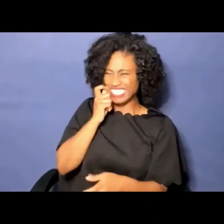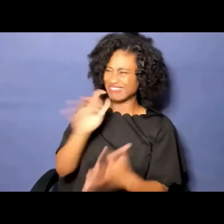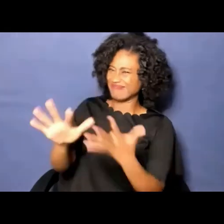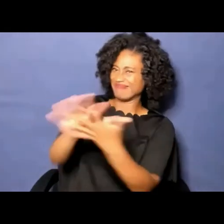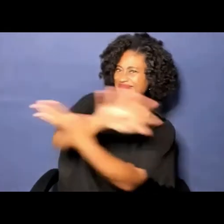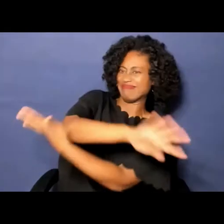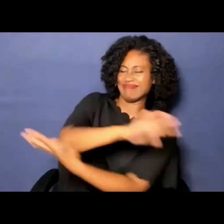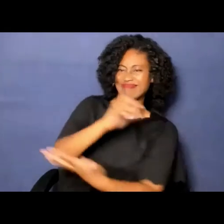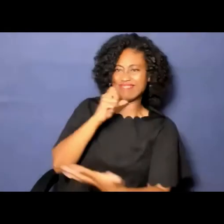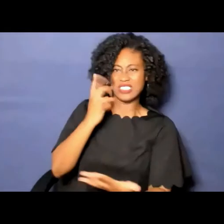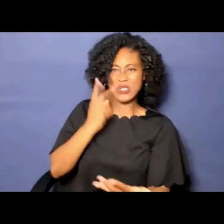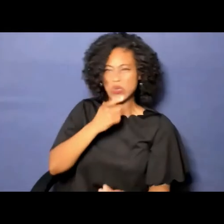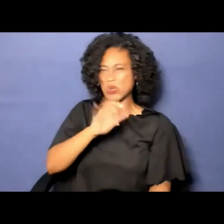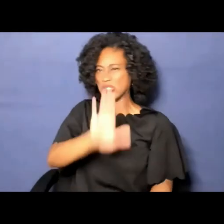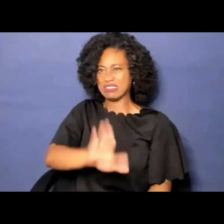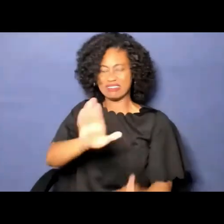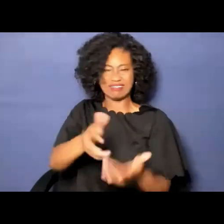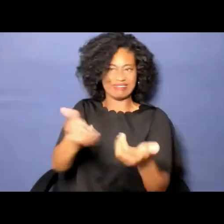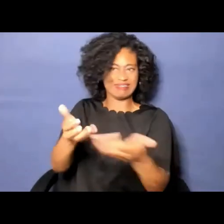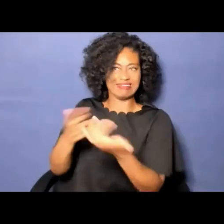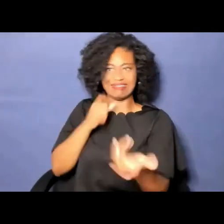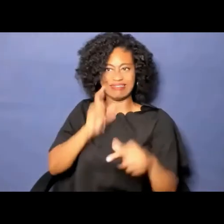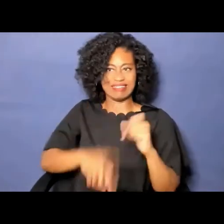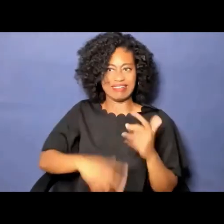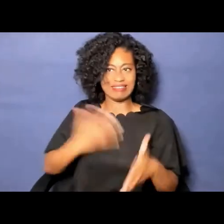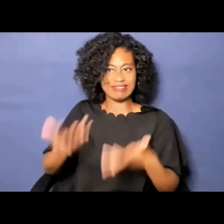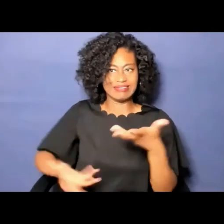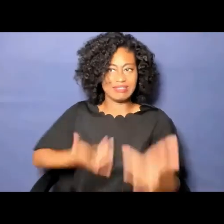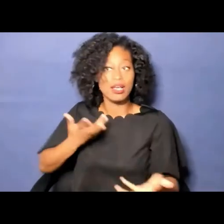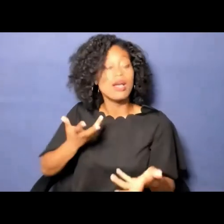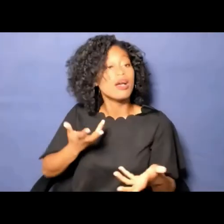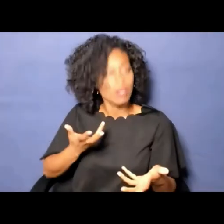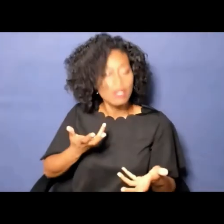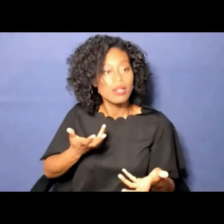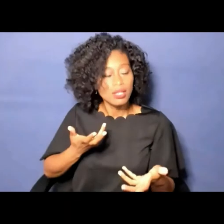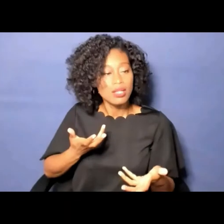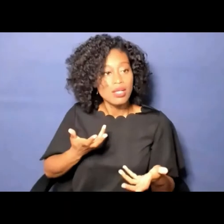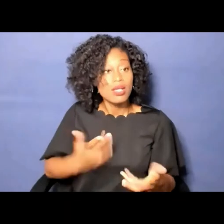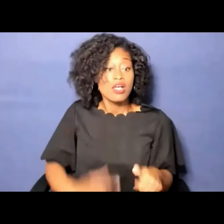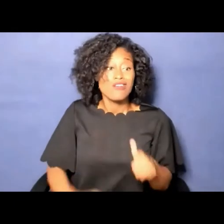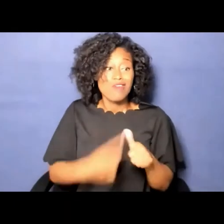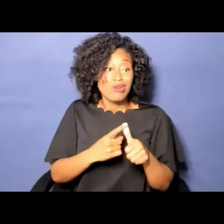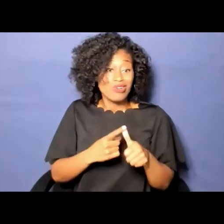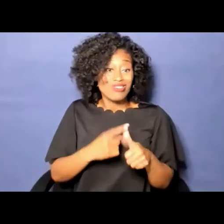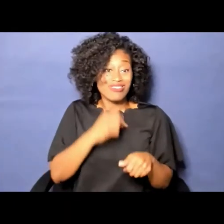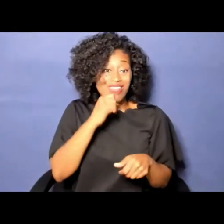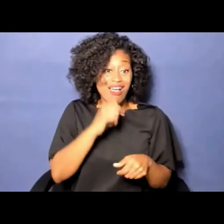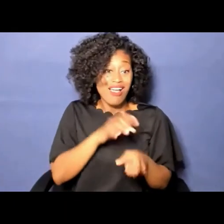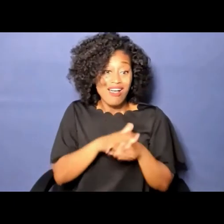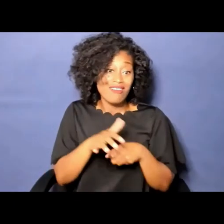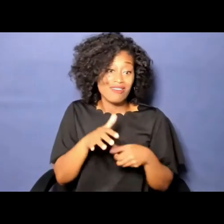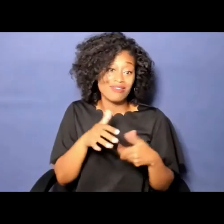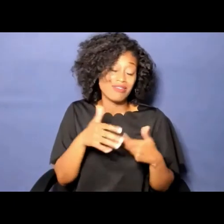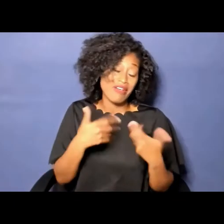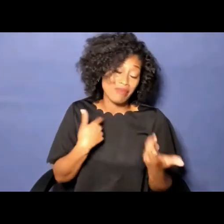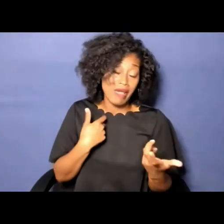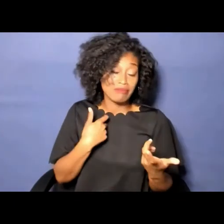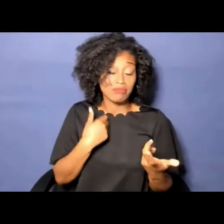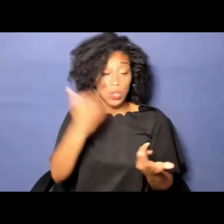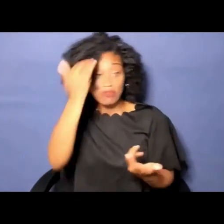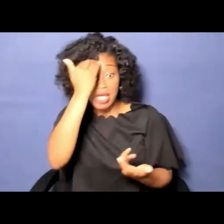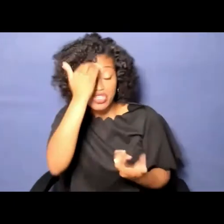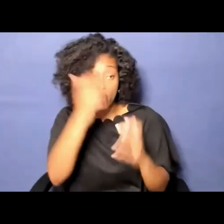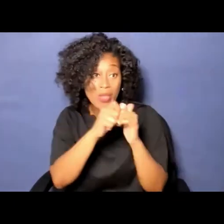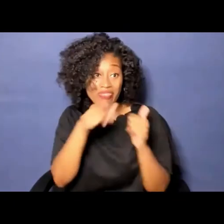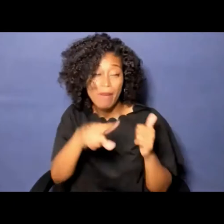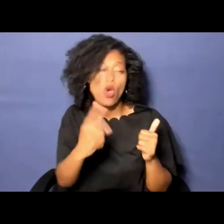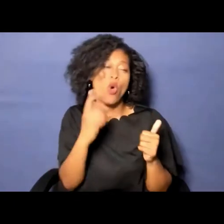And they may be both operative, and the 1st is a lack of familiarity with specific racial